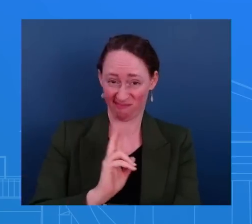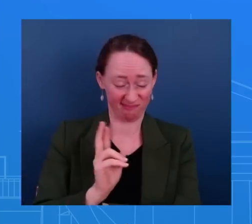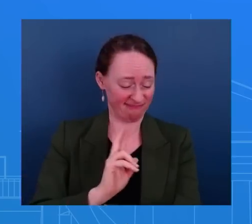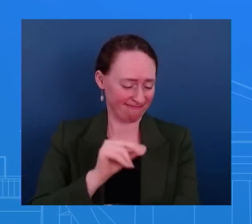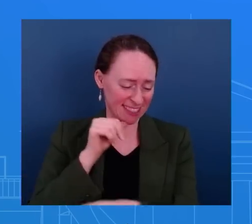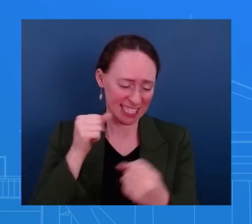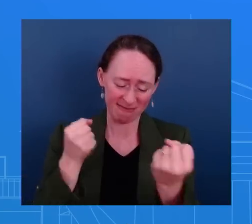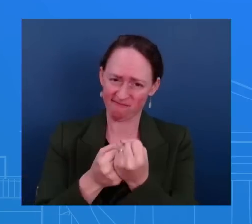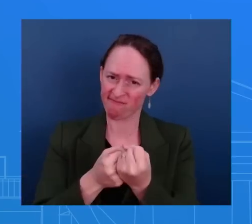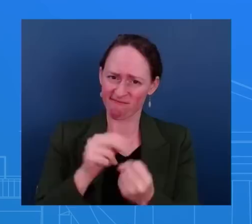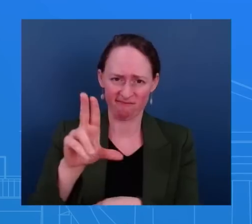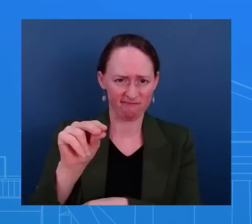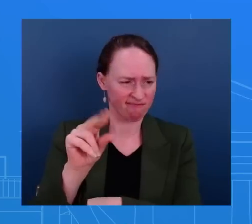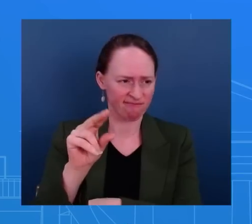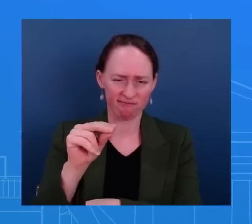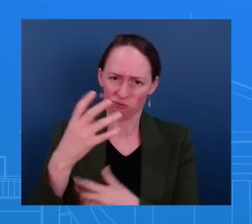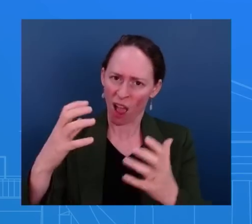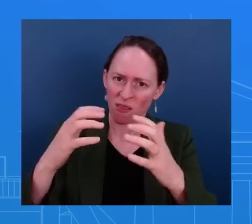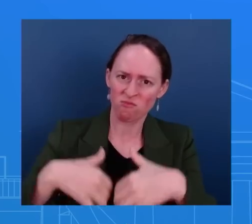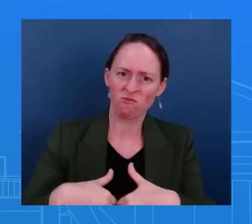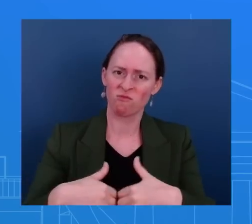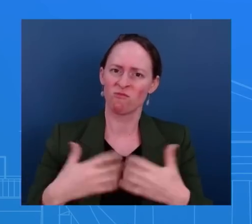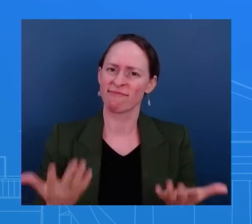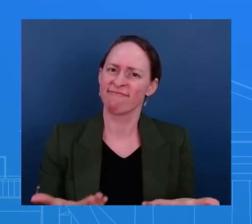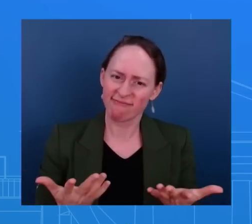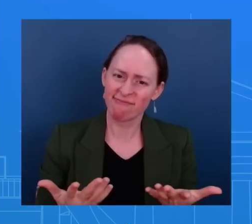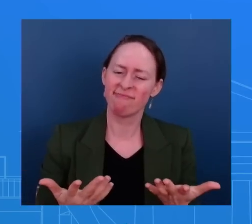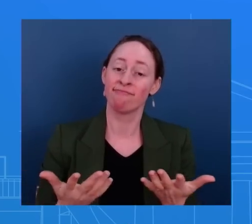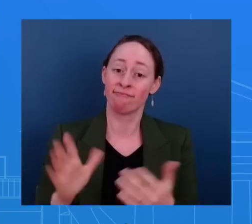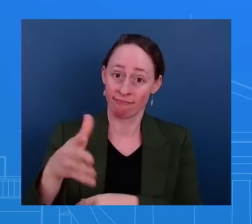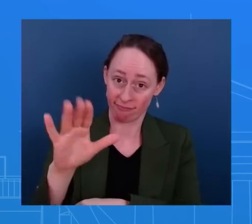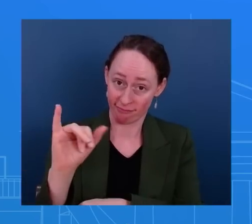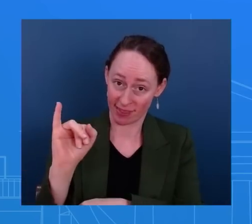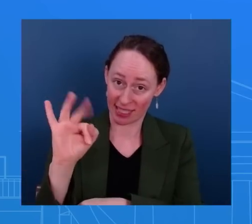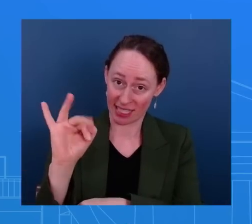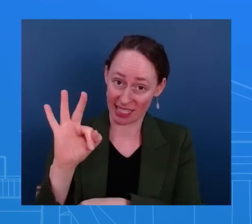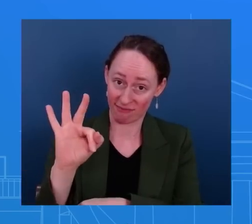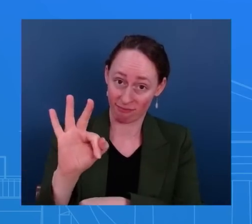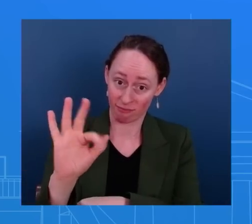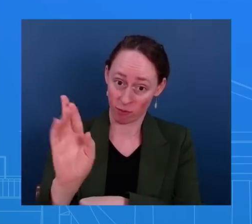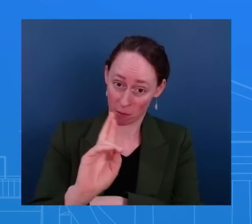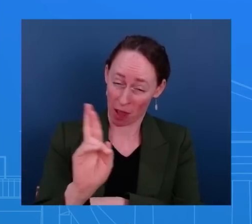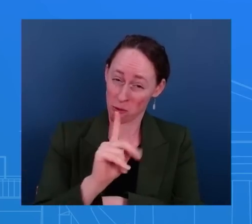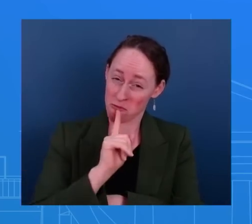If Republican officials -- you know, why didn't they? Why didn't they join -- join the president